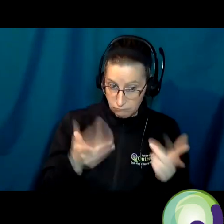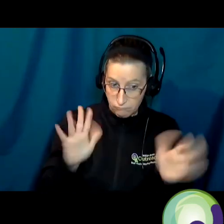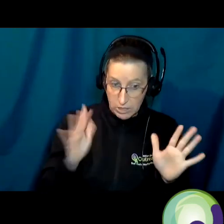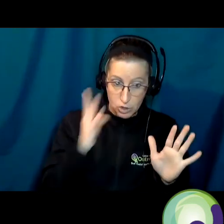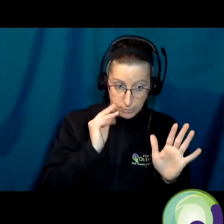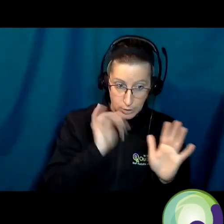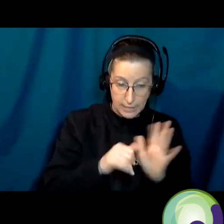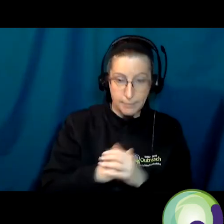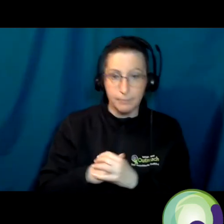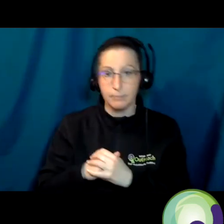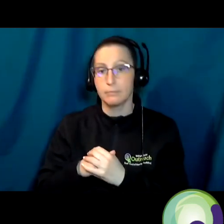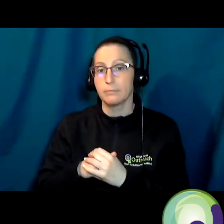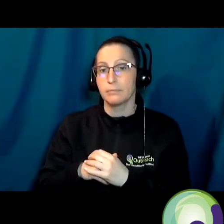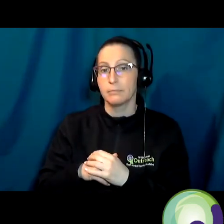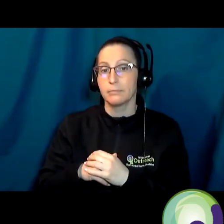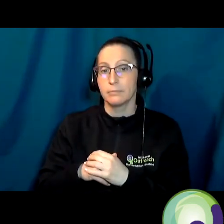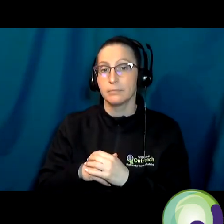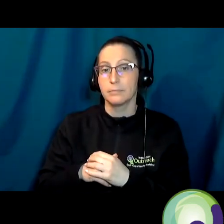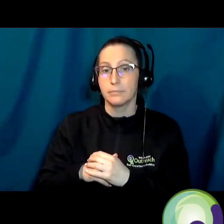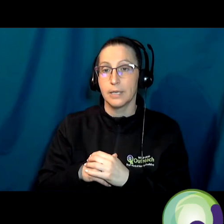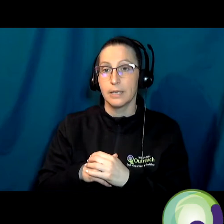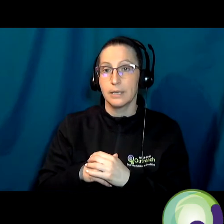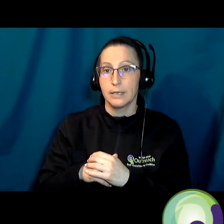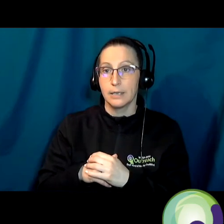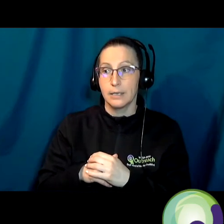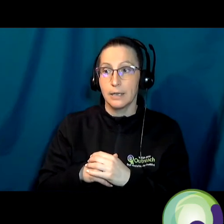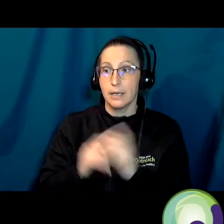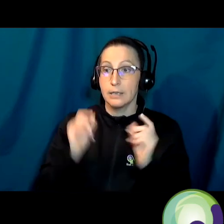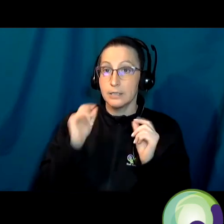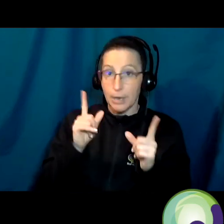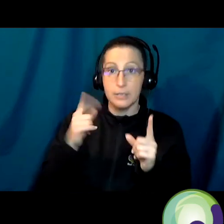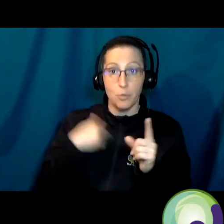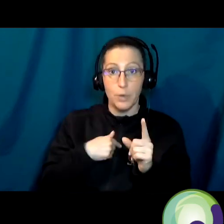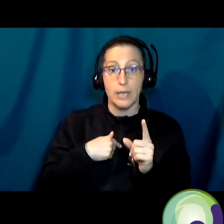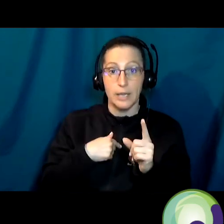Anna Marie: Surprisingly, we were able to meet a young man,